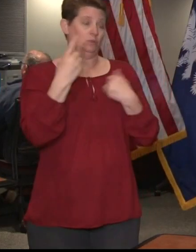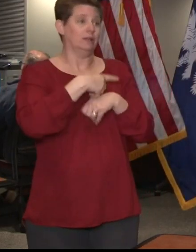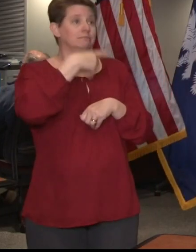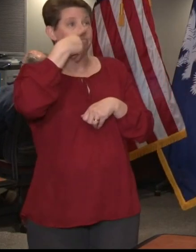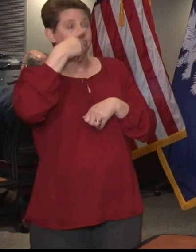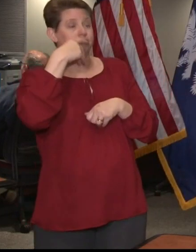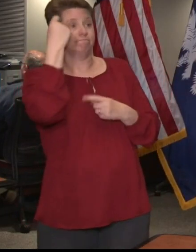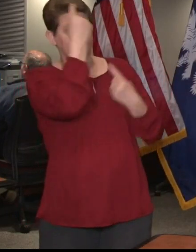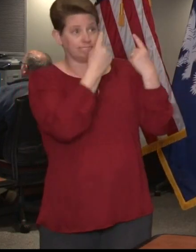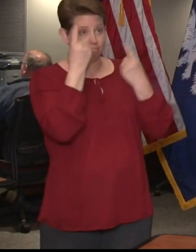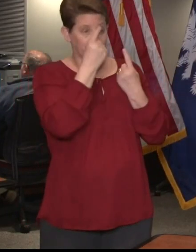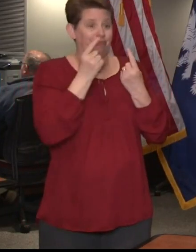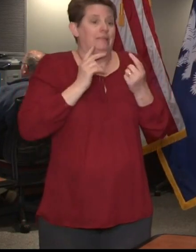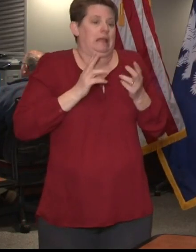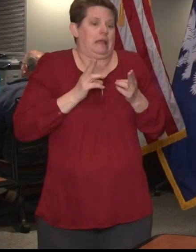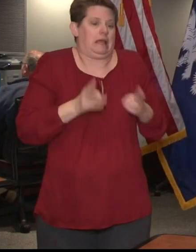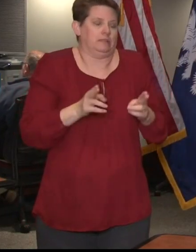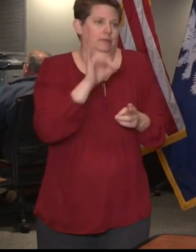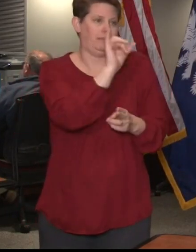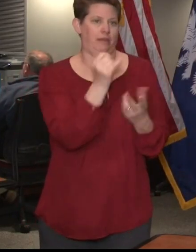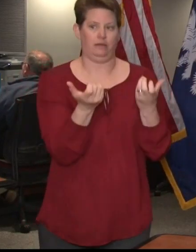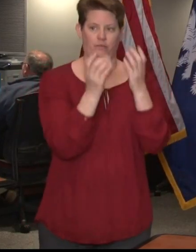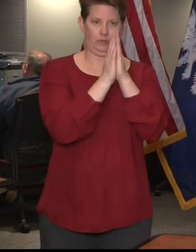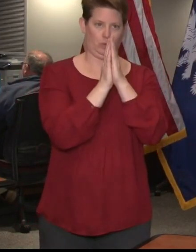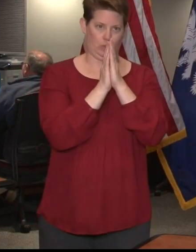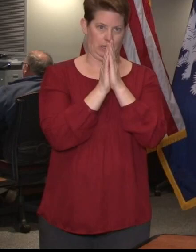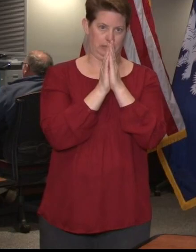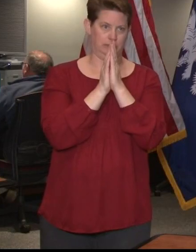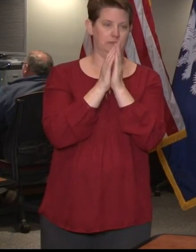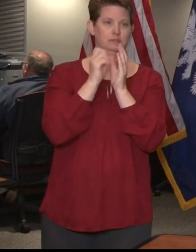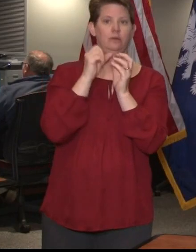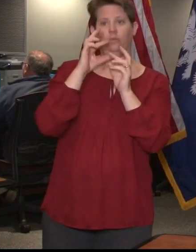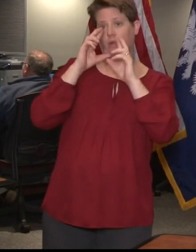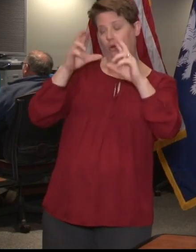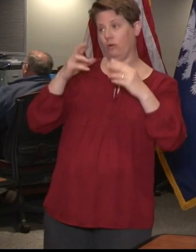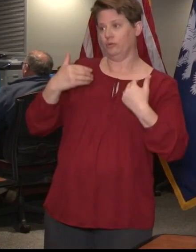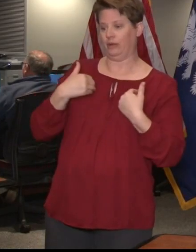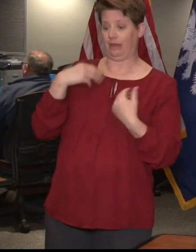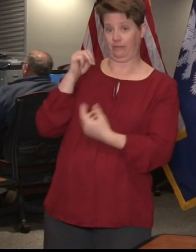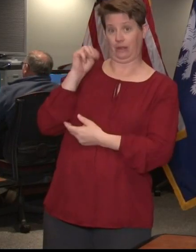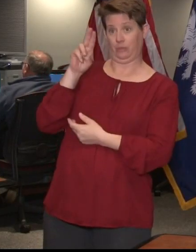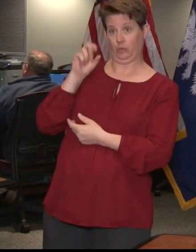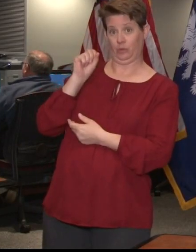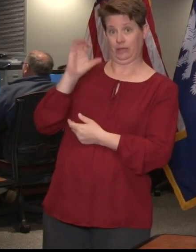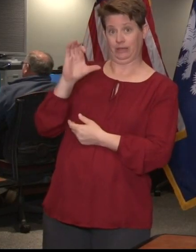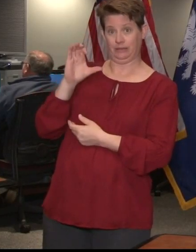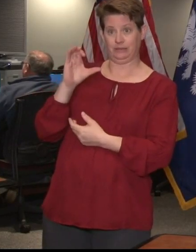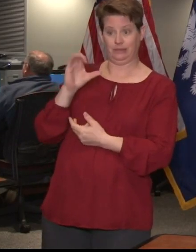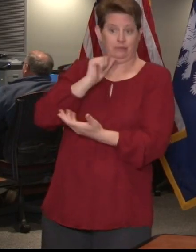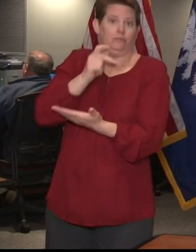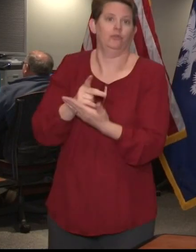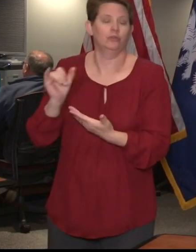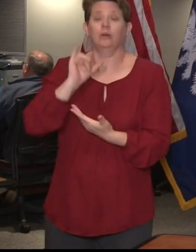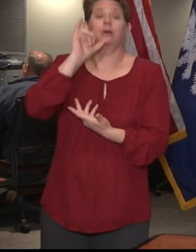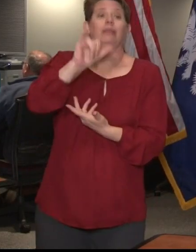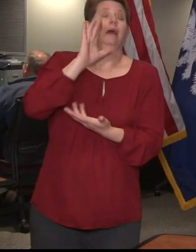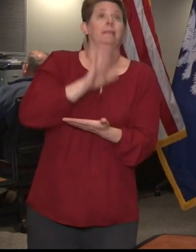THERE IS NO EVIDENCE OF ONGOING SPREAD IN A COMMUNITY. >> THERE IS NO EVIDENCE OF ONGOING SPREAD IN A COMMUNITY. >> GOVERNOR THERE IS NO EVIDENCE OF ONGOING SPREAD IN A COMMUNITY. >> GOVERNOR McMASTER THERE IS NO EVIDENCE OF ONGOING SPREAD IN A COMMUNITY. >> GOVERNOR McMASTER ASKED THERE IS NO EVIDENCE OF ONGOING SPREAD IN A COMMUNITY. >> GOVERNOR McMASTER ASKED THE SPREAD IN A COMMUNITY. >> GOVERNOR McMASTER ASKED THE SPREAD IN A COMMUNITY. >> GOVERNOR McMASTER ASKED THE FDA SPREAD IN A COMMUNITY. >> GOVERNOR McMASTER ASKED THE FDA TODAY4@ SPREAD IN A COMMUNITY. >> GOVERNOR McMASTER ASKED THE FDA TODAY4@ TO SPREAD IN A COMMUNITY. >> GOVERNOR McMASTER ASKED THE FDA TODAY4@ TO MAKE SPREAD IN A COMMUNITY. >> GOVERNOR McMASTER ASKED THE FDA TODAY4@ TO MAKE SURE SPREAD IN A COMMUNITY. >> GOVERNOR McMASTER ASKED THE FDA TODAY4@ TO MAKE SURE THEY GOVERNOR McMASTER ASKED THE FDA TODAY4@ TO MAKE SURE THEY GOVERNOR McMASTER ASKED THE FDA TODAY4@ TO MAKE SURE THEY WOULD GOVERNOR McMASTER ASKED THE FDA TODAY4@ TO MAKE SURE THEY WOULD CONSIDER GOVERNOR McMASTER ASKED THE FDA TODAY4@ TO MAKE SURE THEY WOULD CONSIDER AND GOVERNOR McMASTER ASKED THE FDA TODAY4@ TO MAKE SURE THEY WOULD CONSIDER AND EXPE GOVERNOR McMASTER ASKED THE FDA TODAY4@ TO MAKE SURE THEY WOULD CONSIDER AND EXPE DOIT FDA TODAY4@ TO MAKE SURE THEY WOULD CONSIDER AND EXPE DOIT FDA TODAY4@ TO MAKE SURE THEY WOULD CONSIDER AND EXPE DOIT THAT FDA TODAY4@ TO MAKE SURE THEY WOULD CONSIDER AND EXPE DOIT THAT REQUEST. WOULD CONSIDER AND EXPE DOIT THAT REQUEST. WOULD CONSIDER AND EXPE DOIT THAT REQUEST. SO WOULD CONSIDER AND EXPE DOIT THAT REQUEST. SO WE WOULD CONSIDER AND EXPE DOIT THAT REQUEST. SO WE HOPE WOULD CONSIDER AND EXPE DOIT THAT REQUEST. SO WE HOPE TO